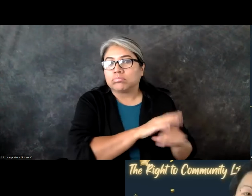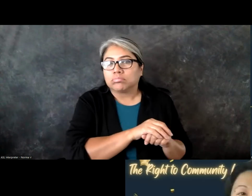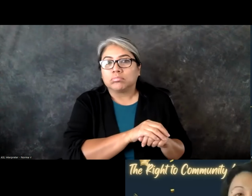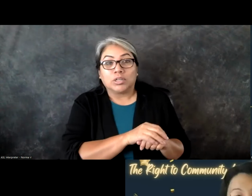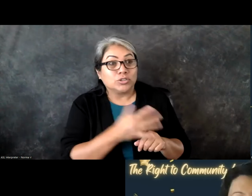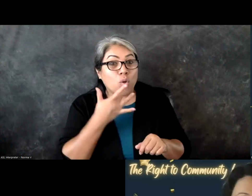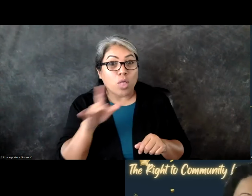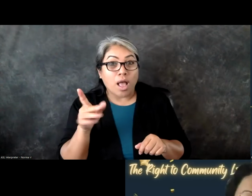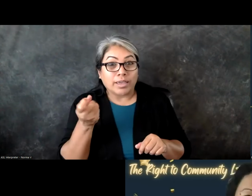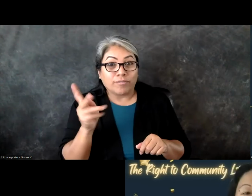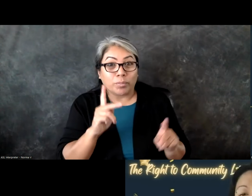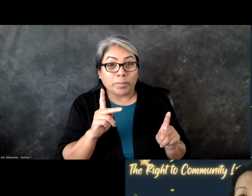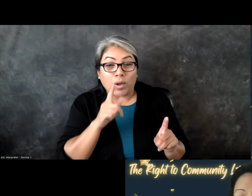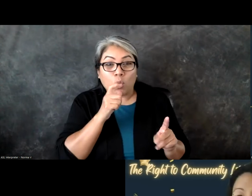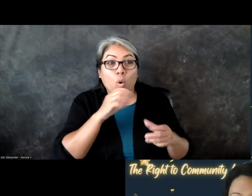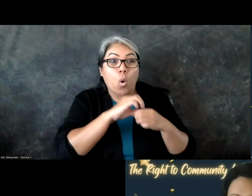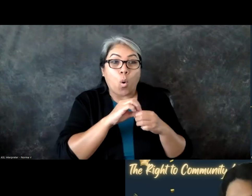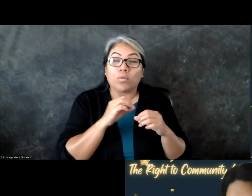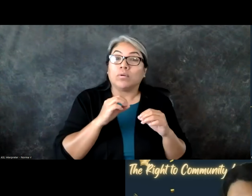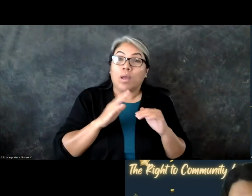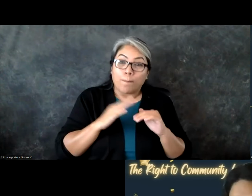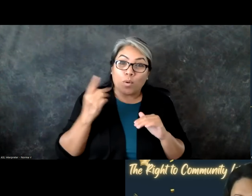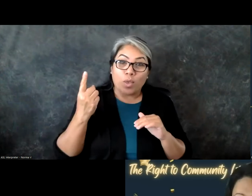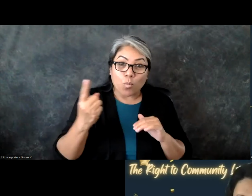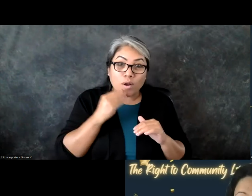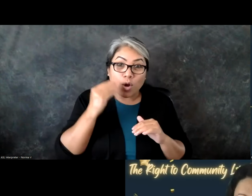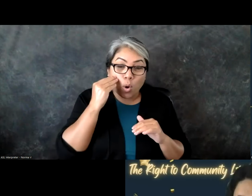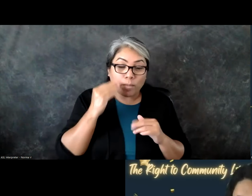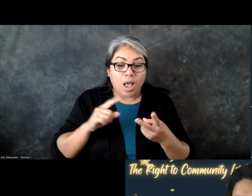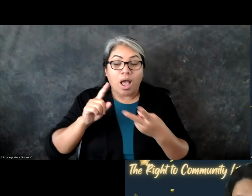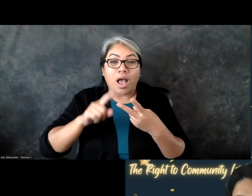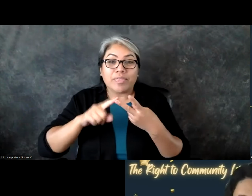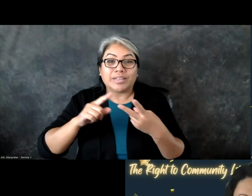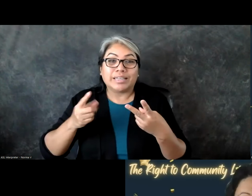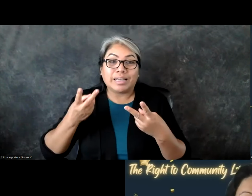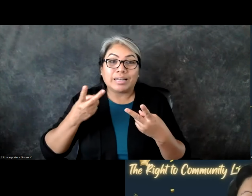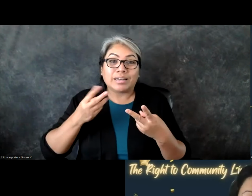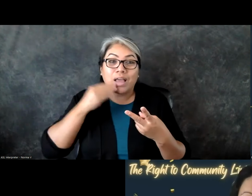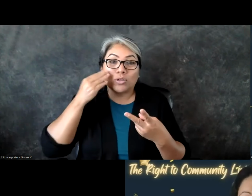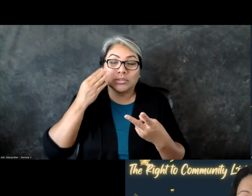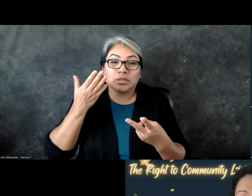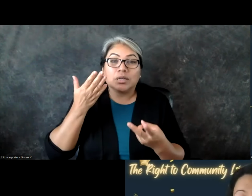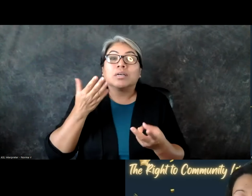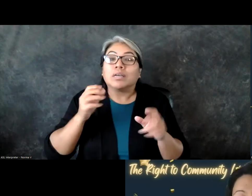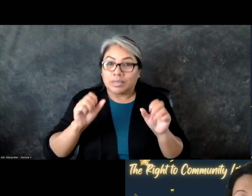it. If it is someone's primary residence, it is already not counted. It is for those lucky few that may